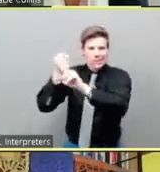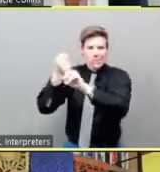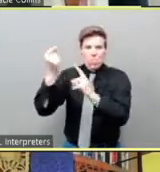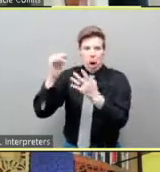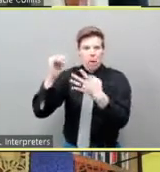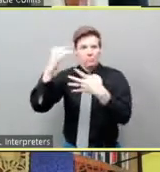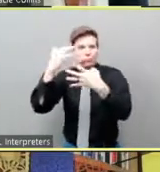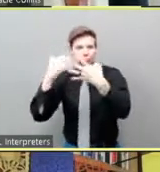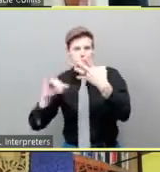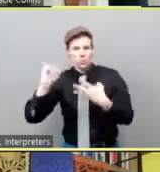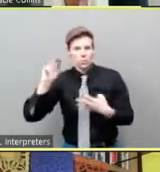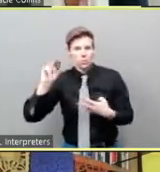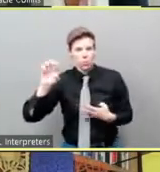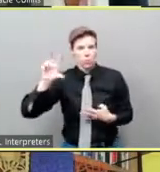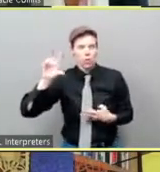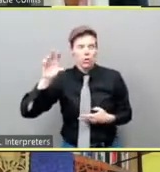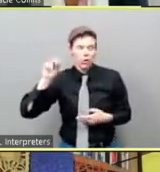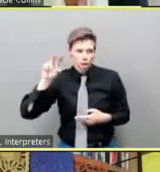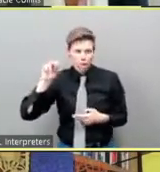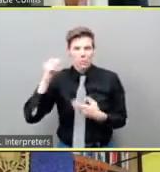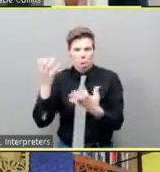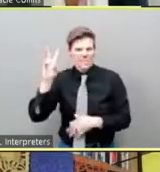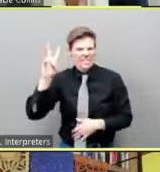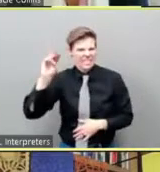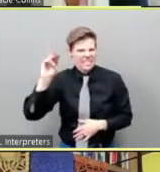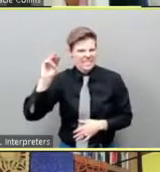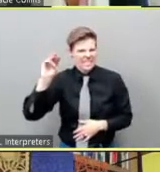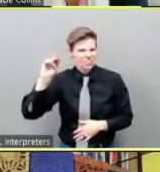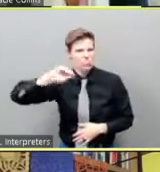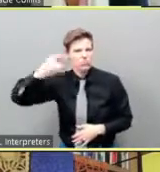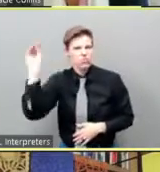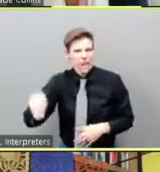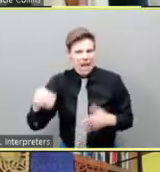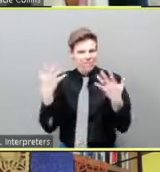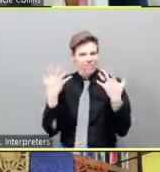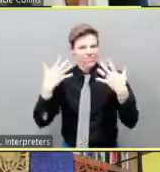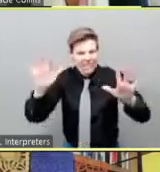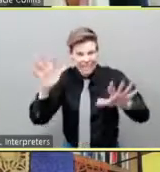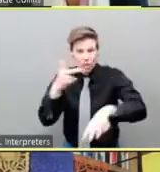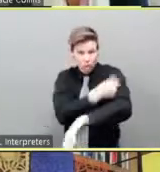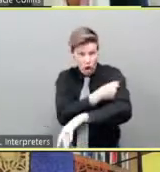we are on track. And when 60% of the mexicans have been fully vaccinated, we